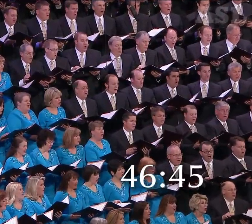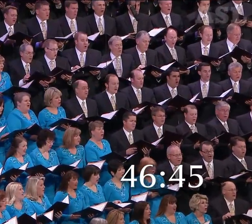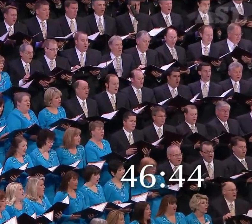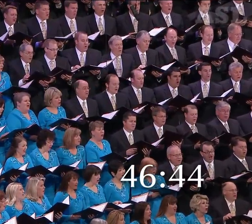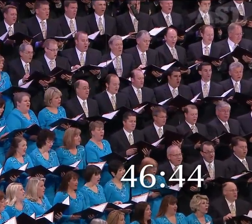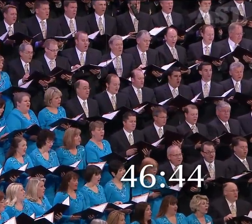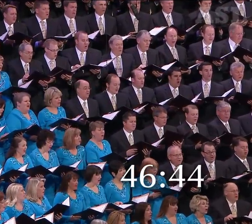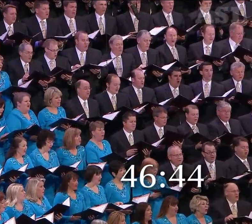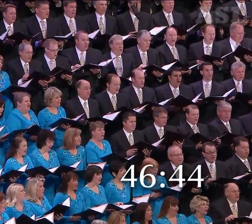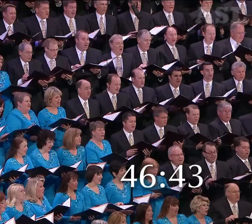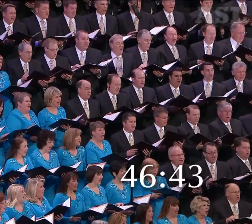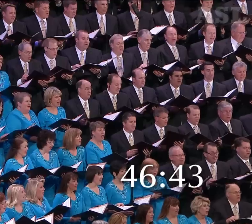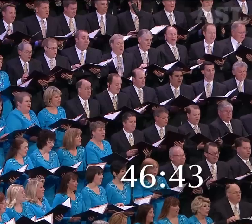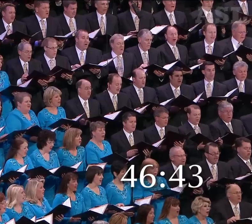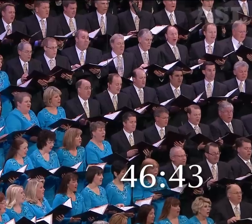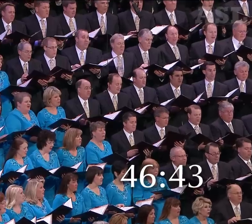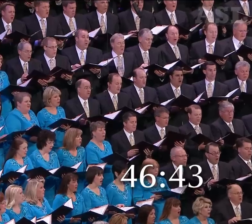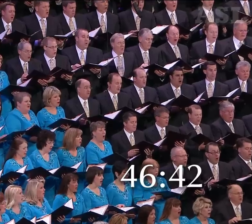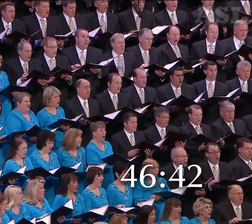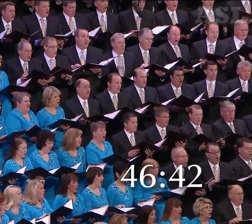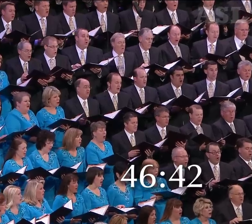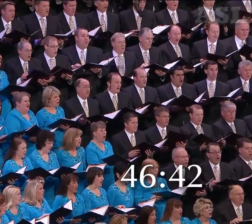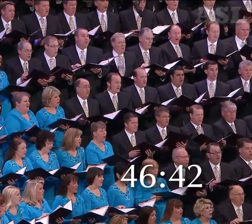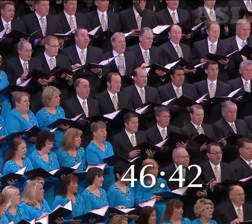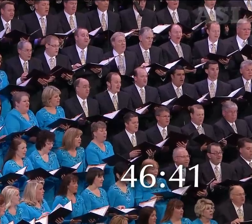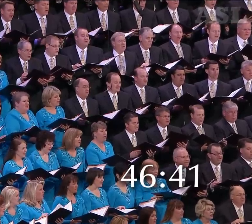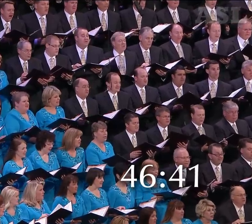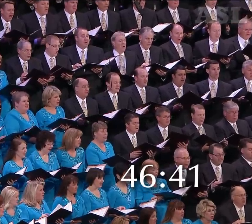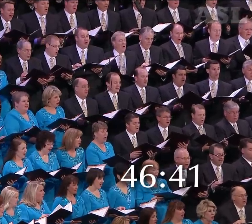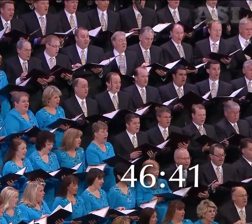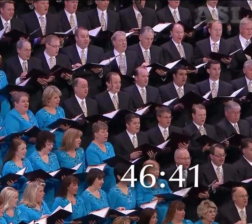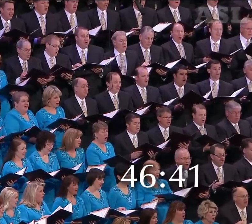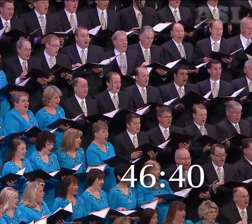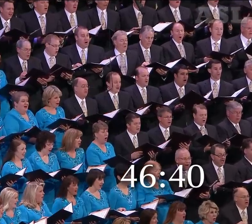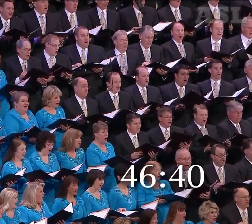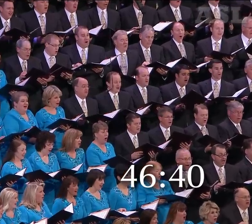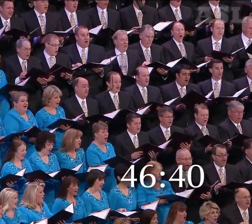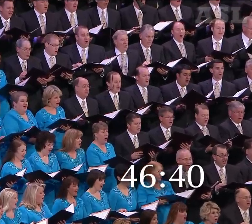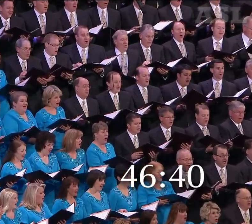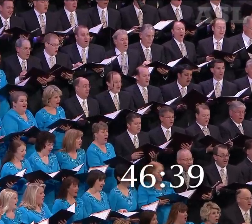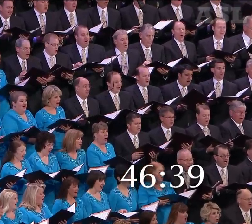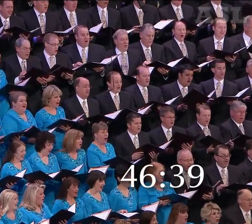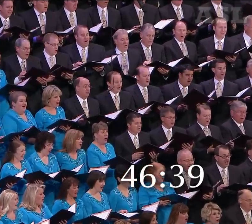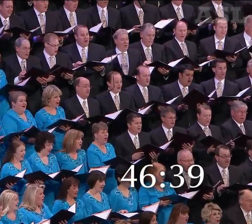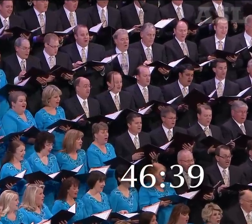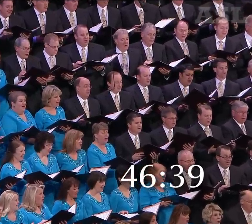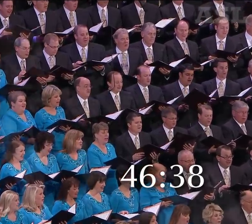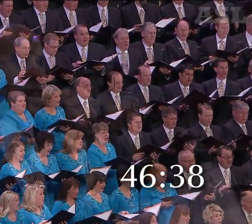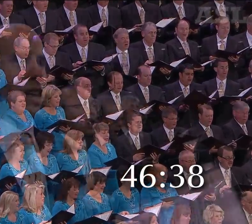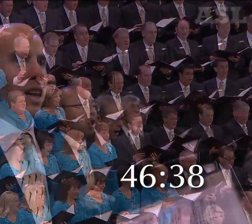THIS IS THE ENGLISH CLOSED CAPTION CHANNEL OF THE CHURCH OF JESUS CHRIST OF LATTER-DAY SAINTS.